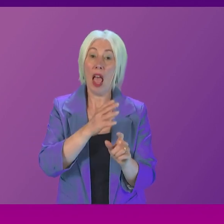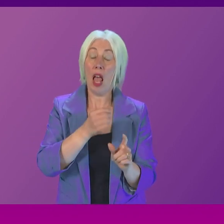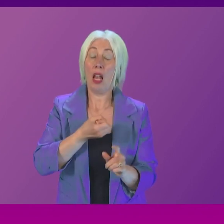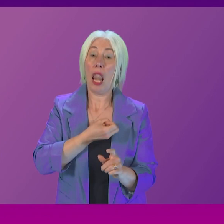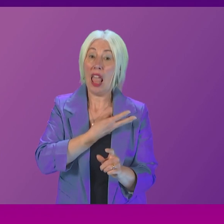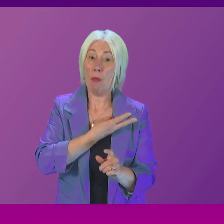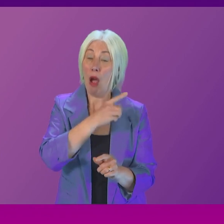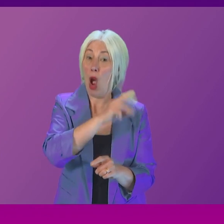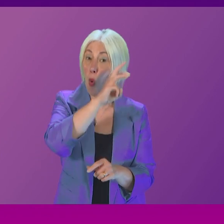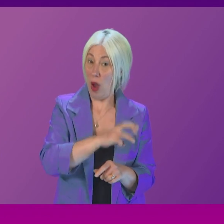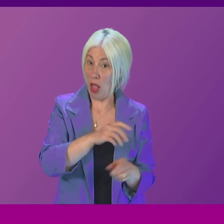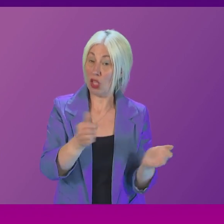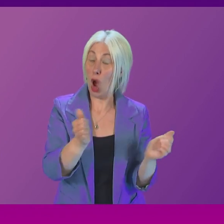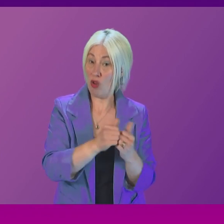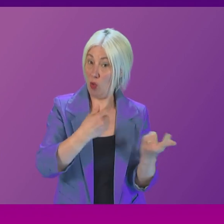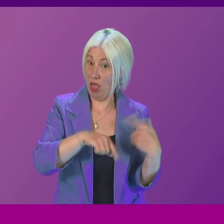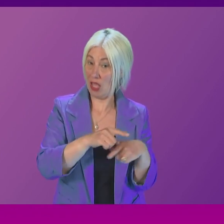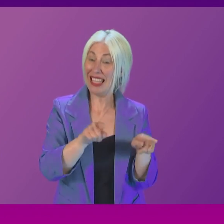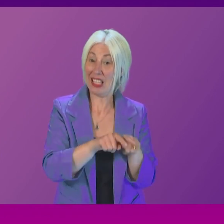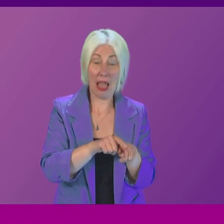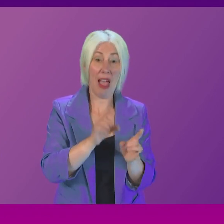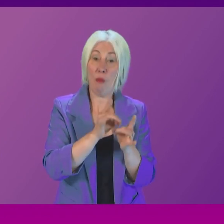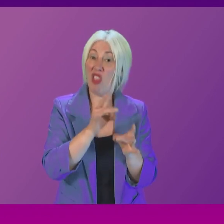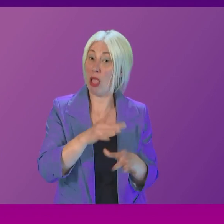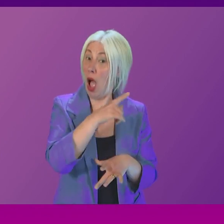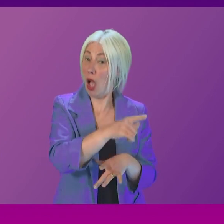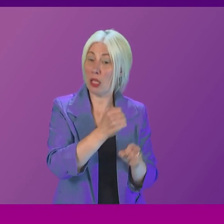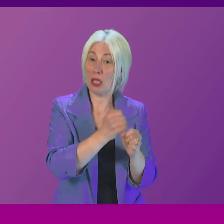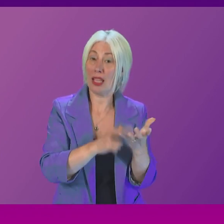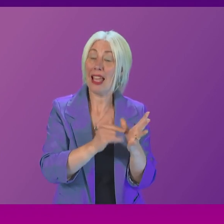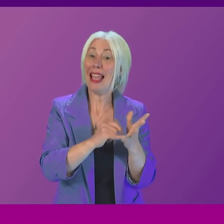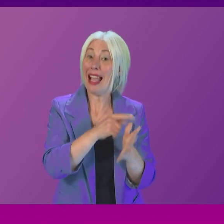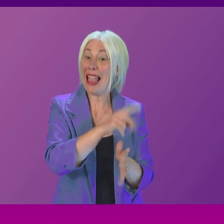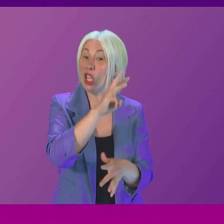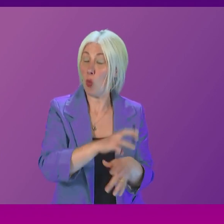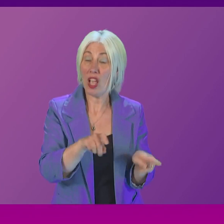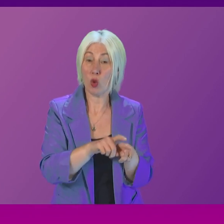commitment to a scheme with glass, does the First Minister believe that all members should